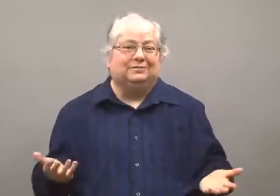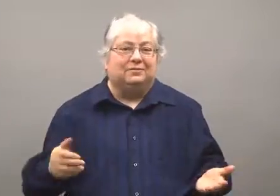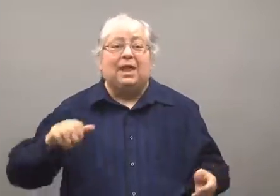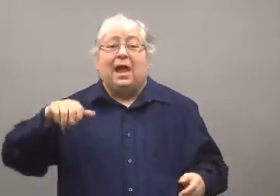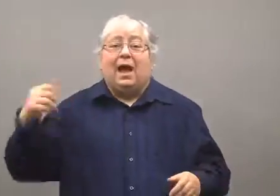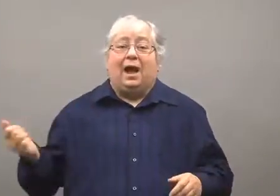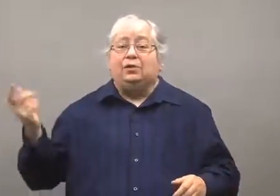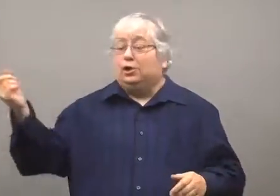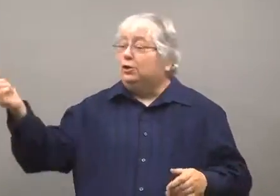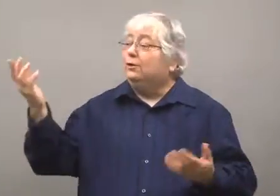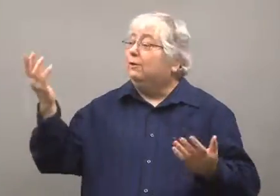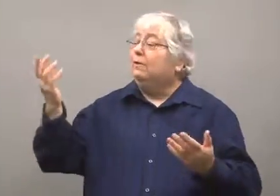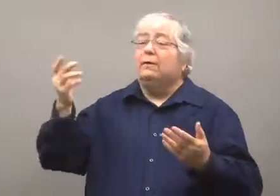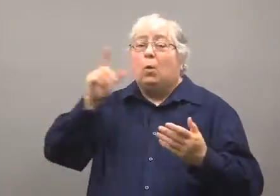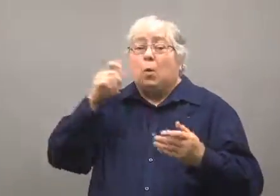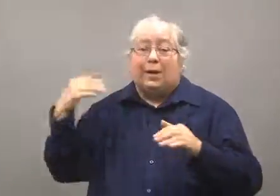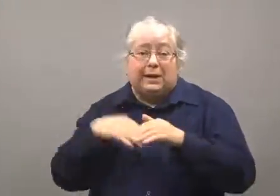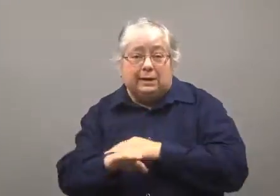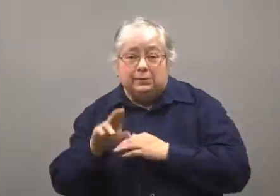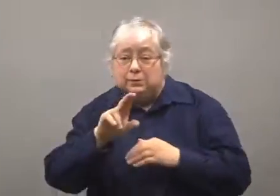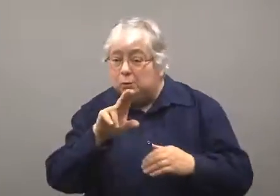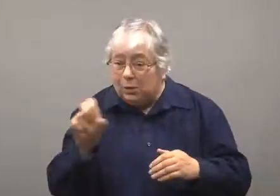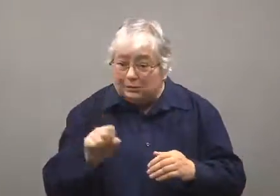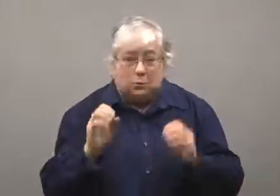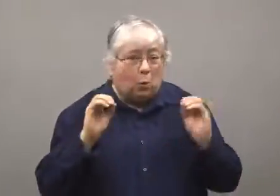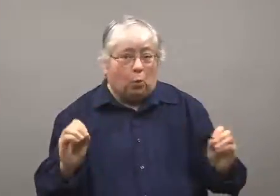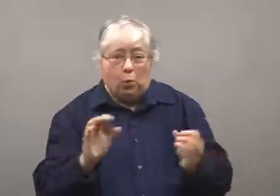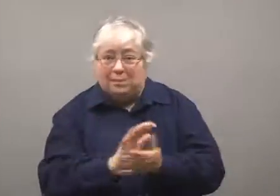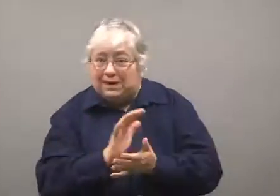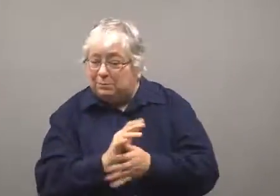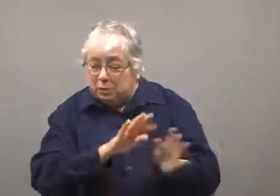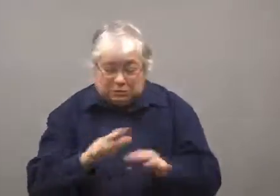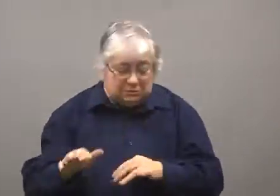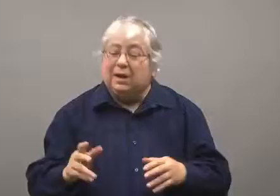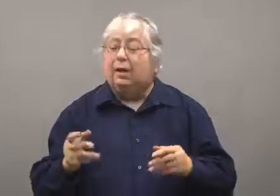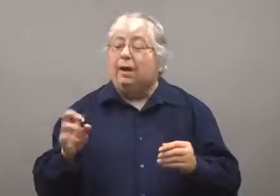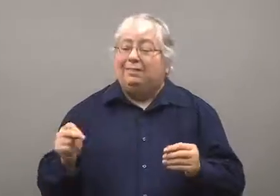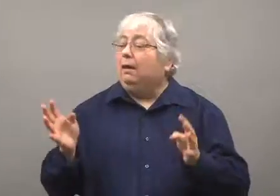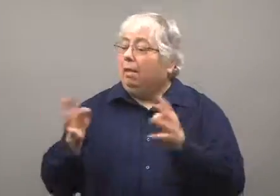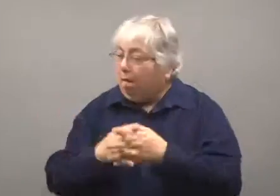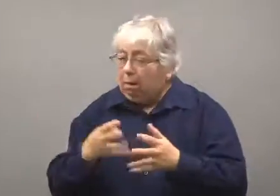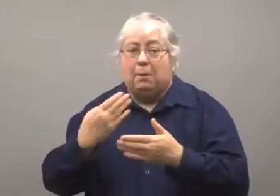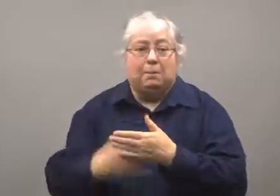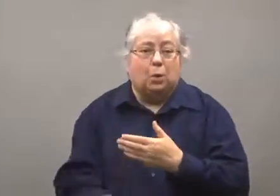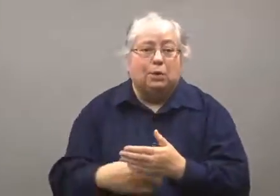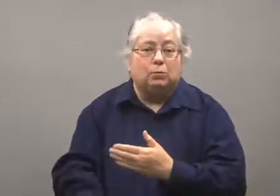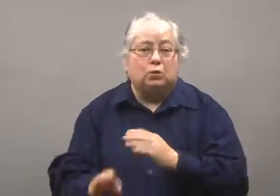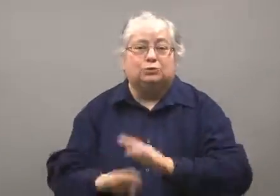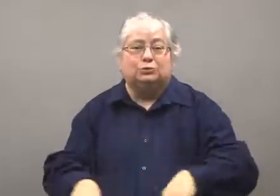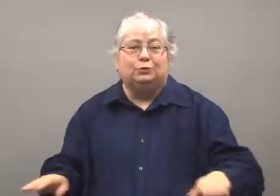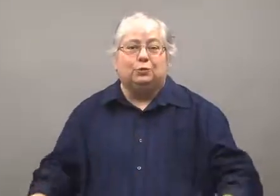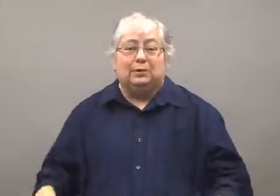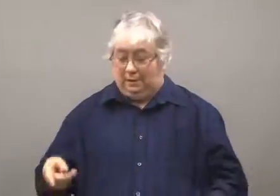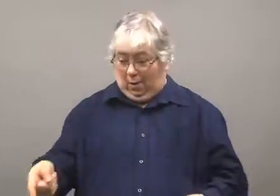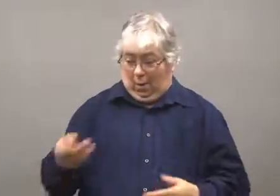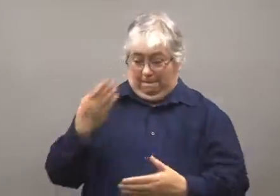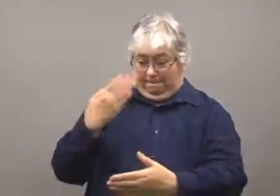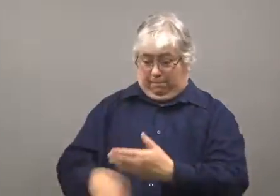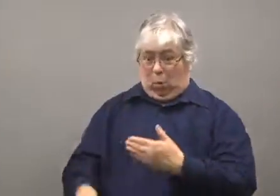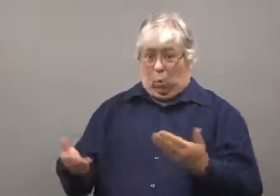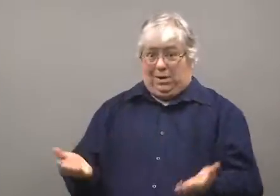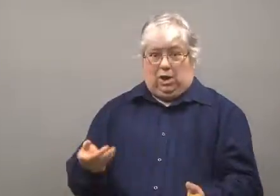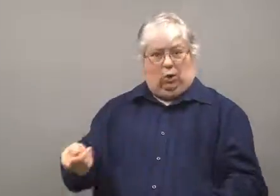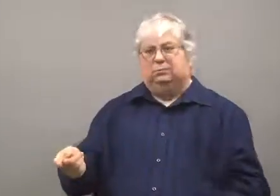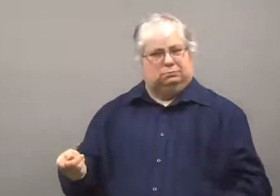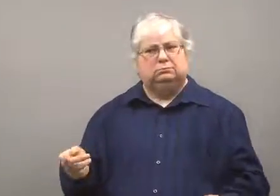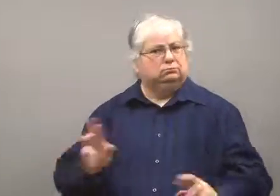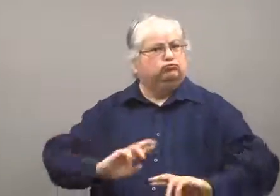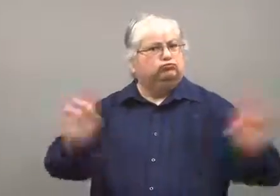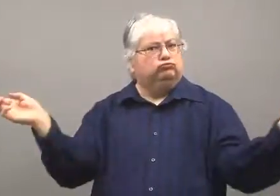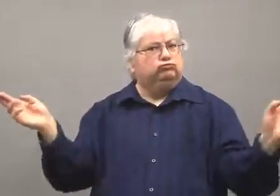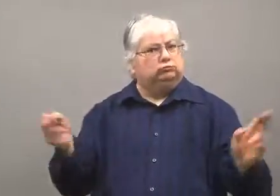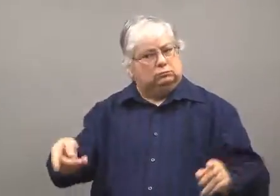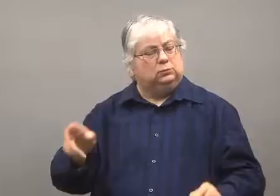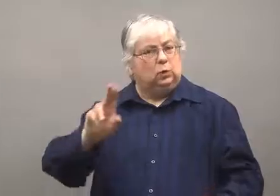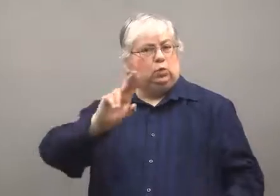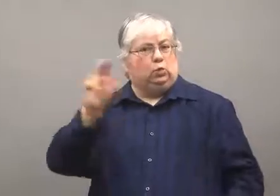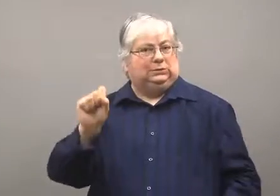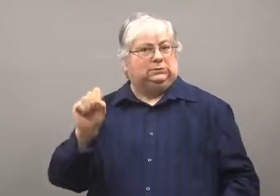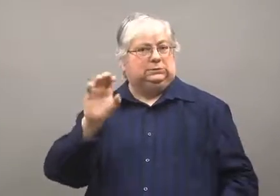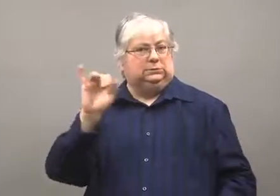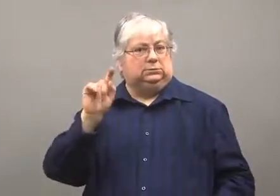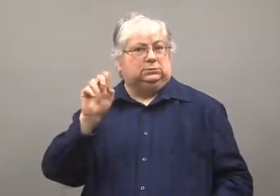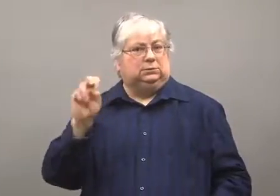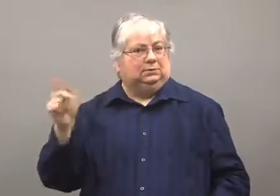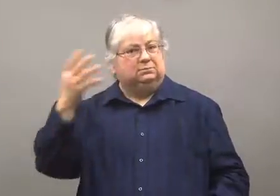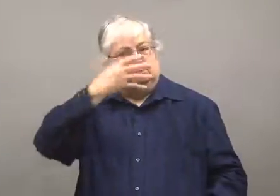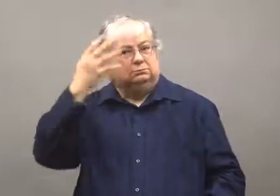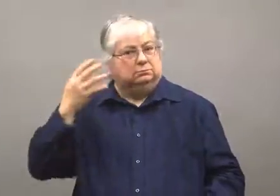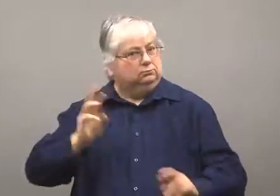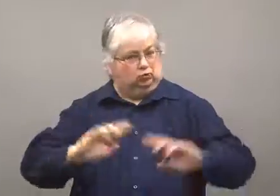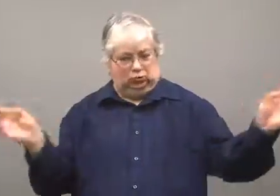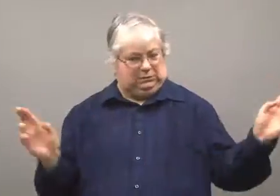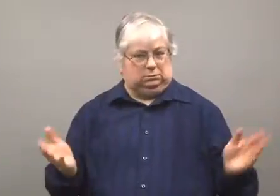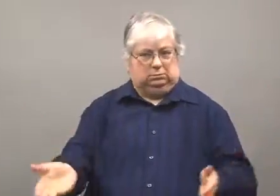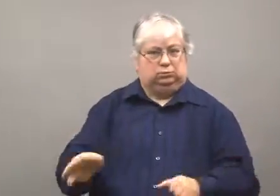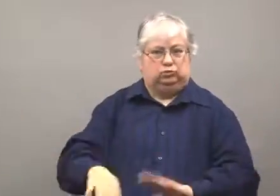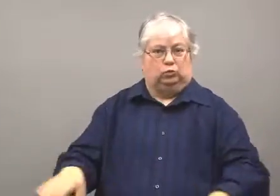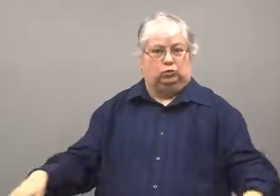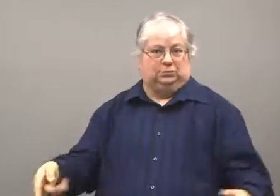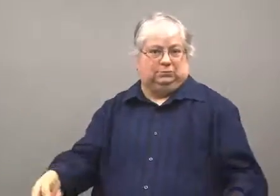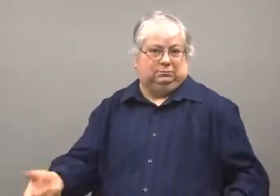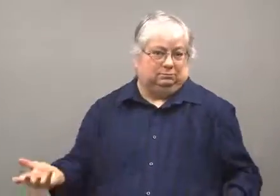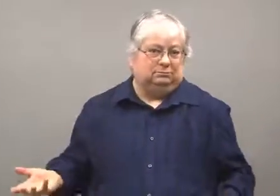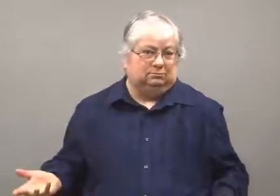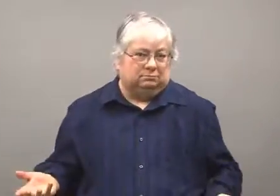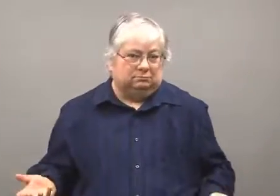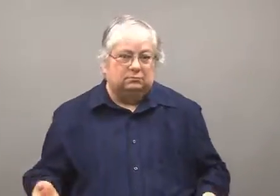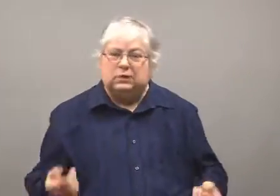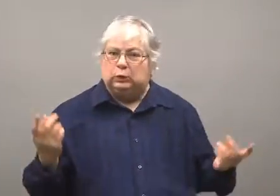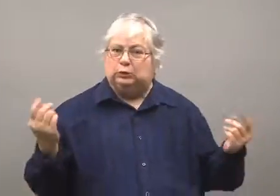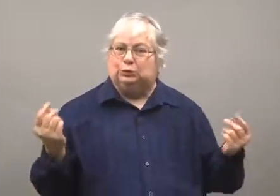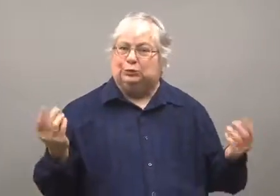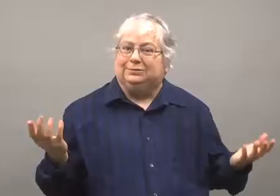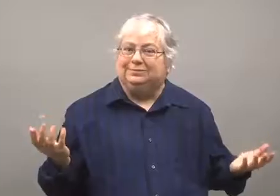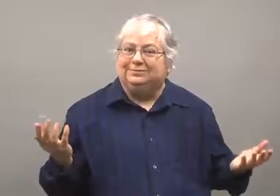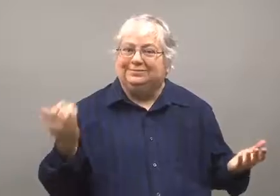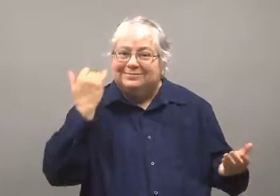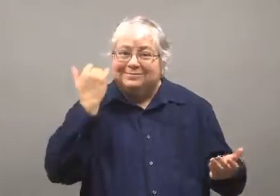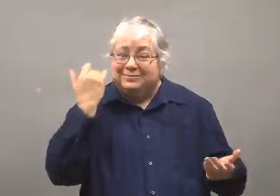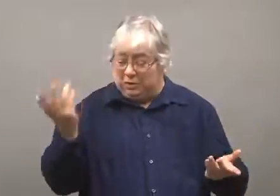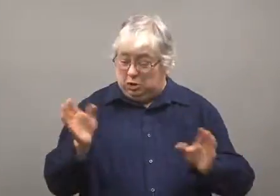Other undocumented immigrants had children born here who are automatically U.S. citizens.